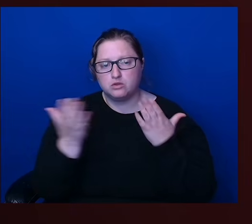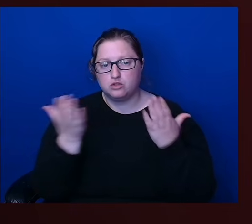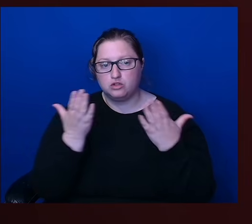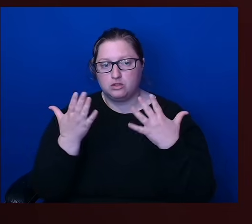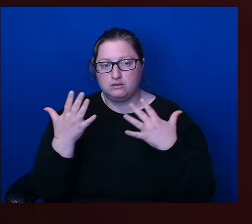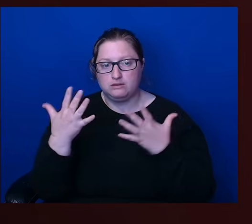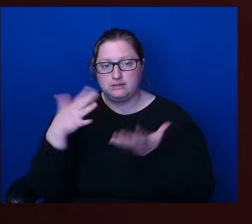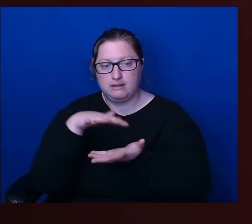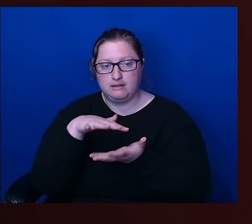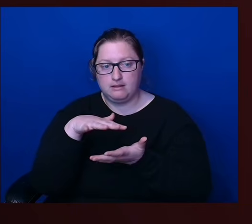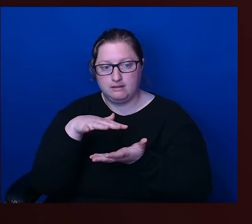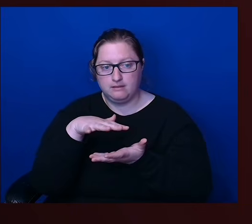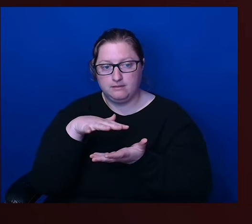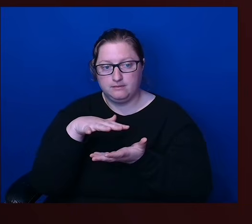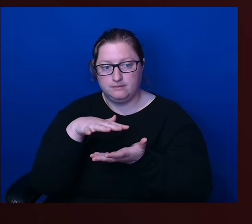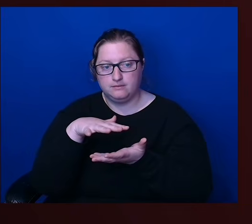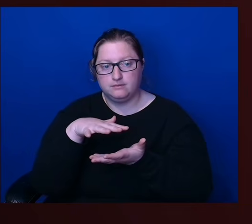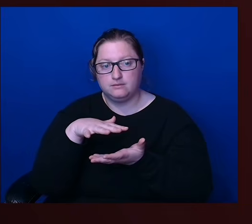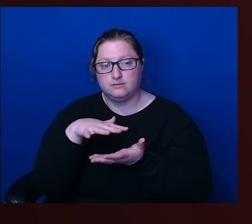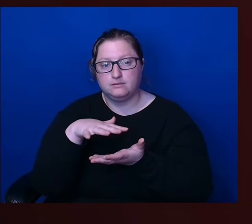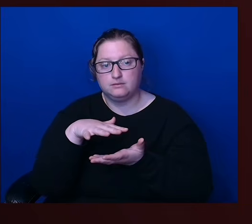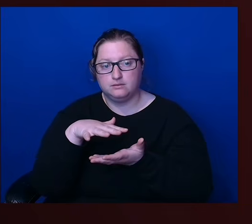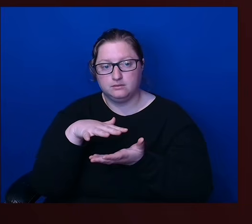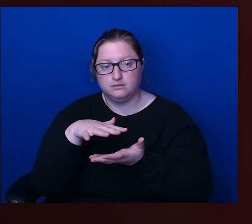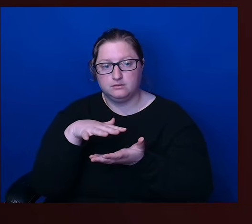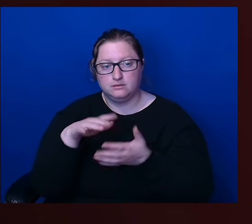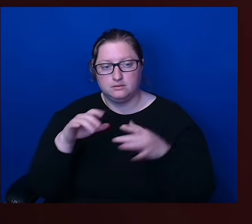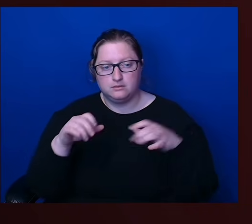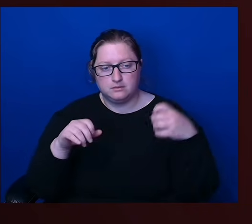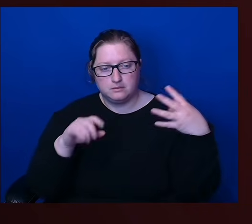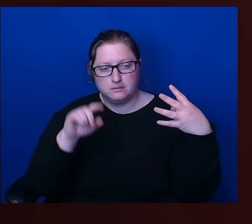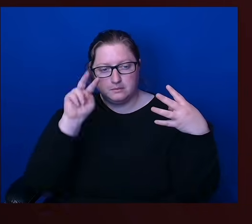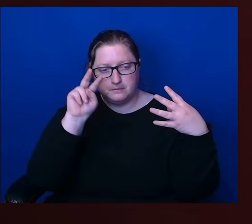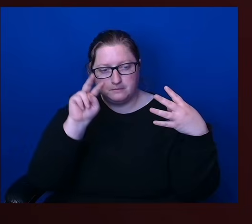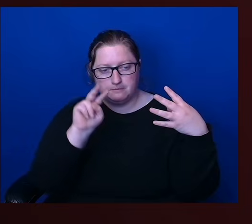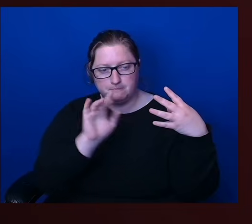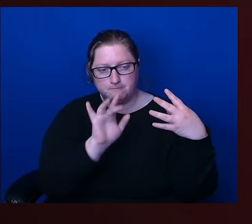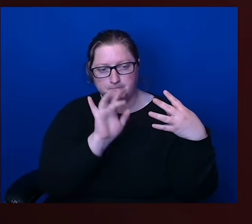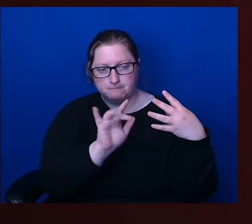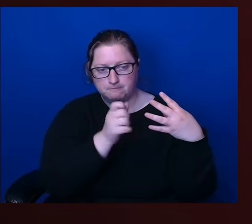and we come in to our ingestion service,